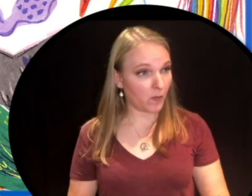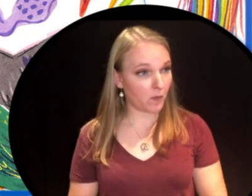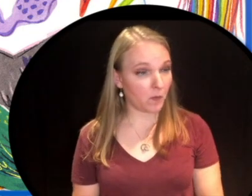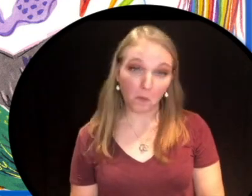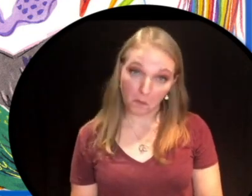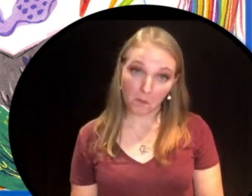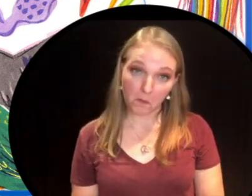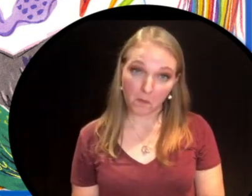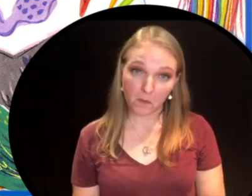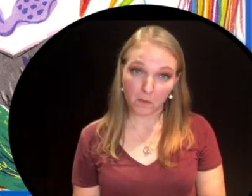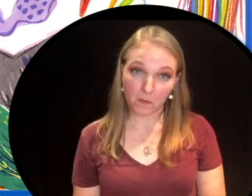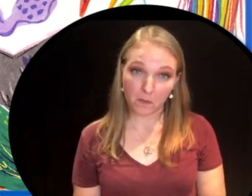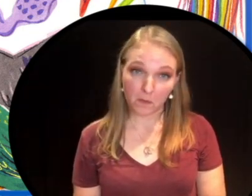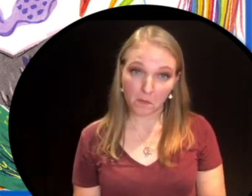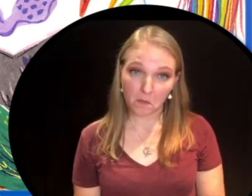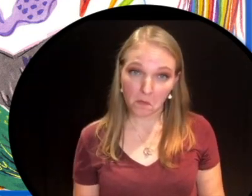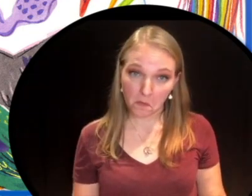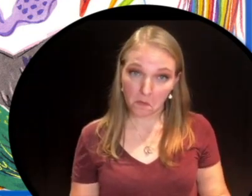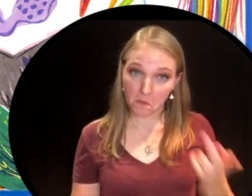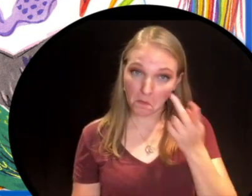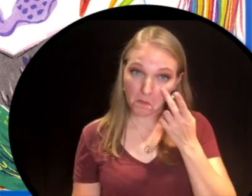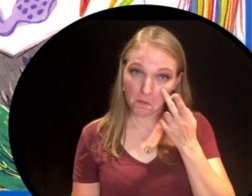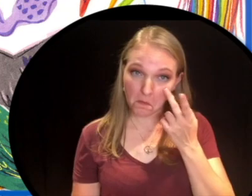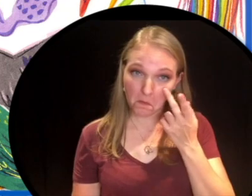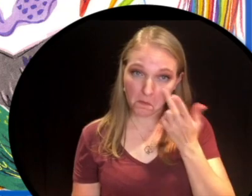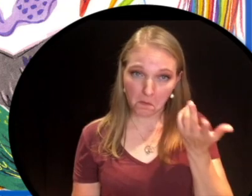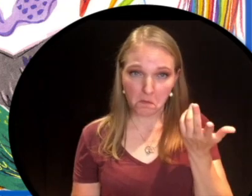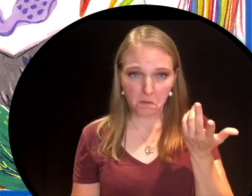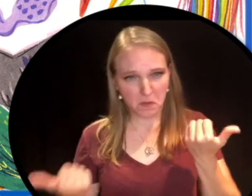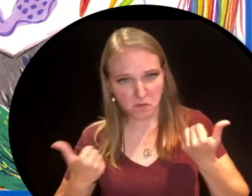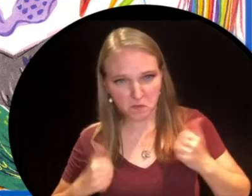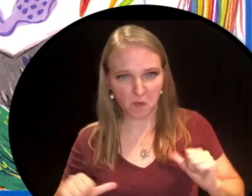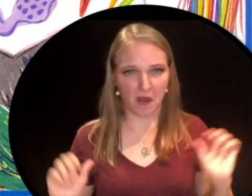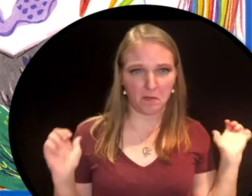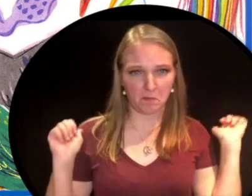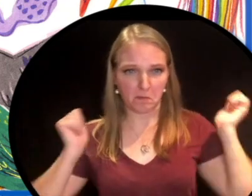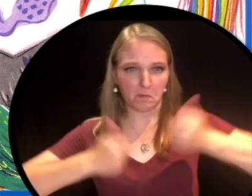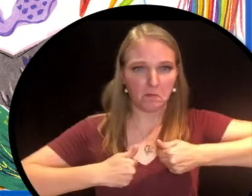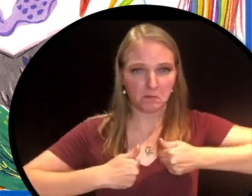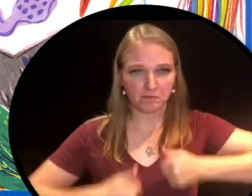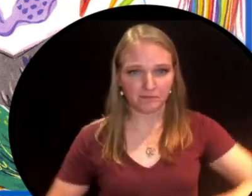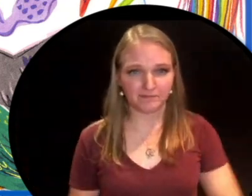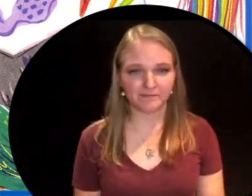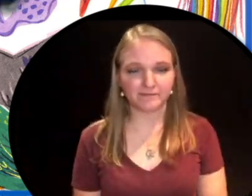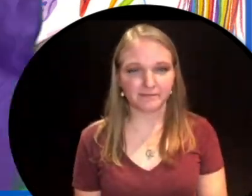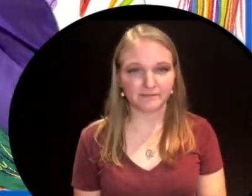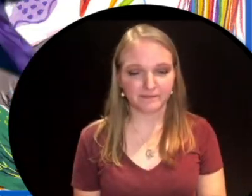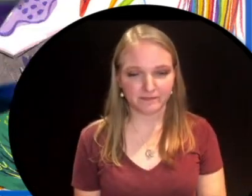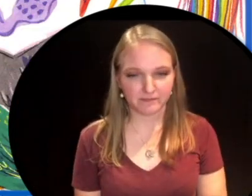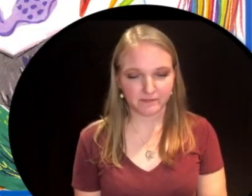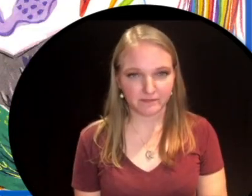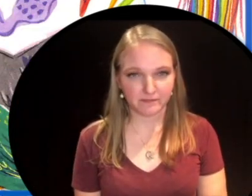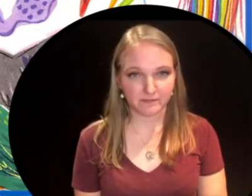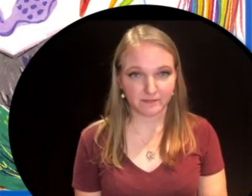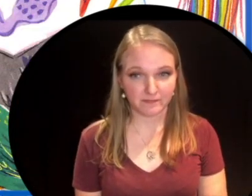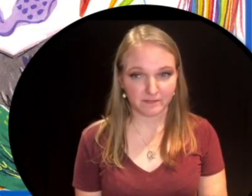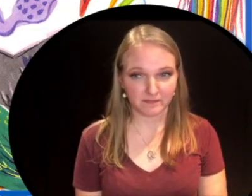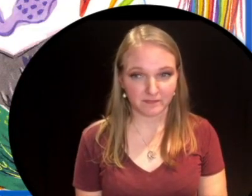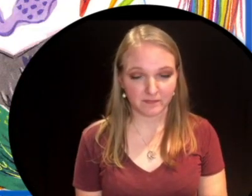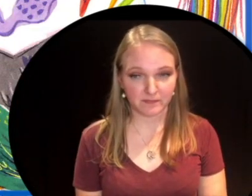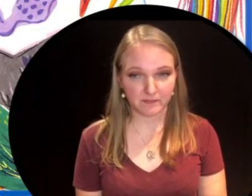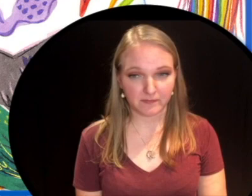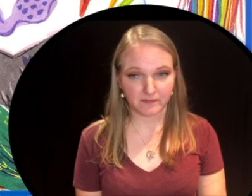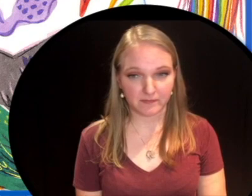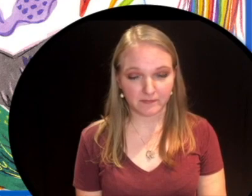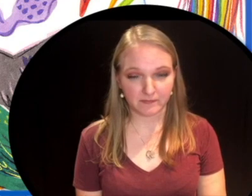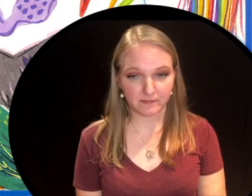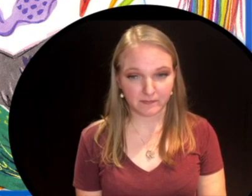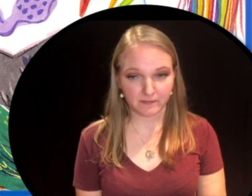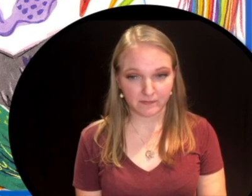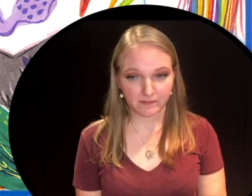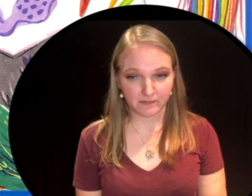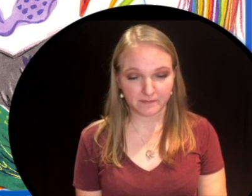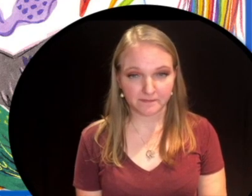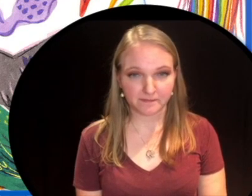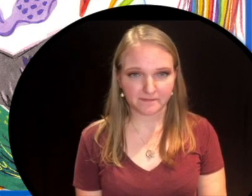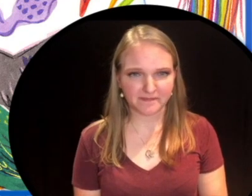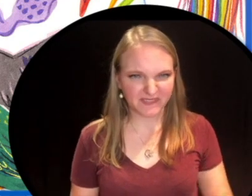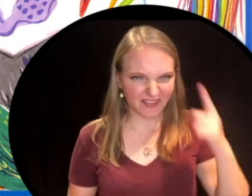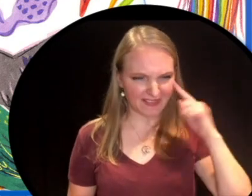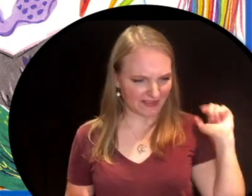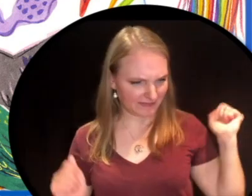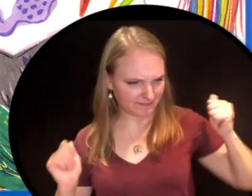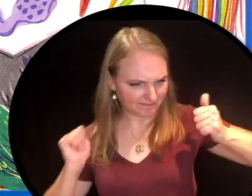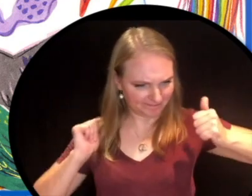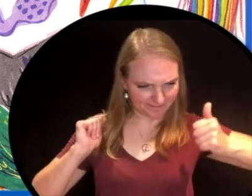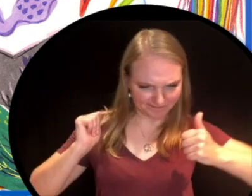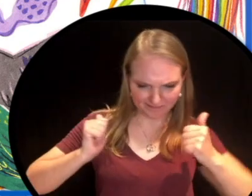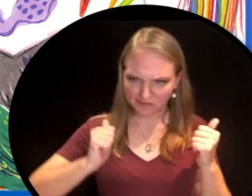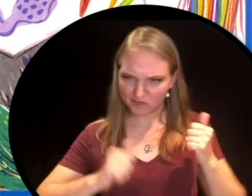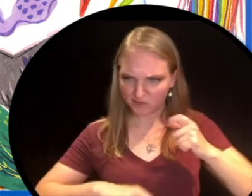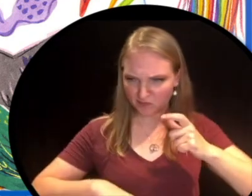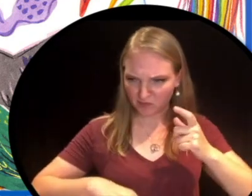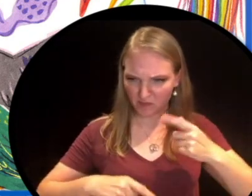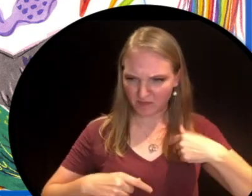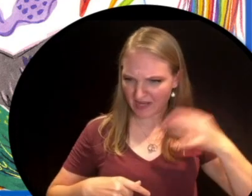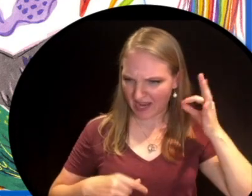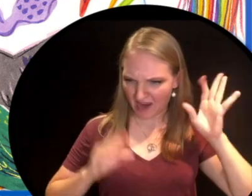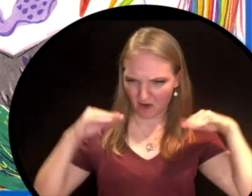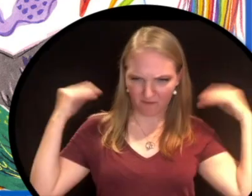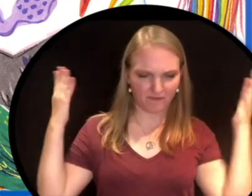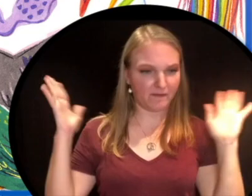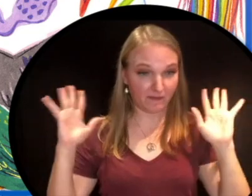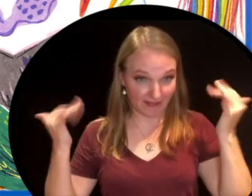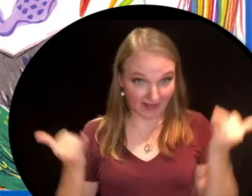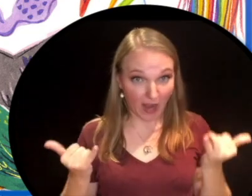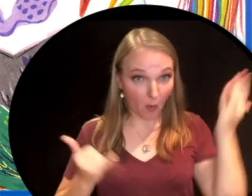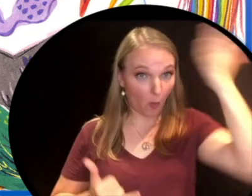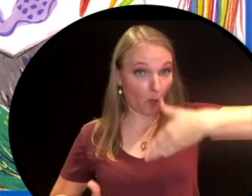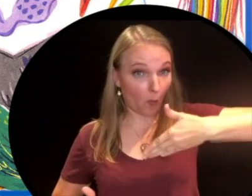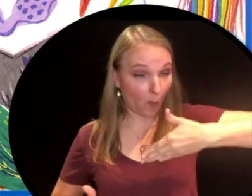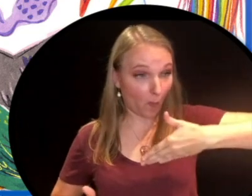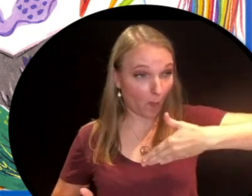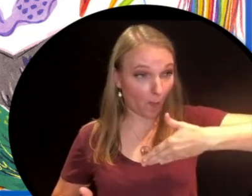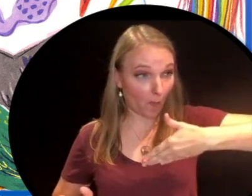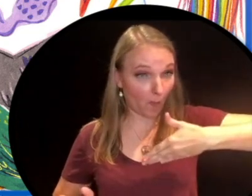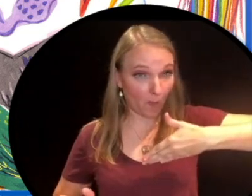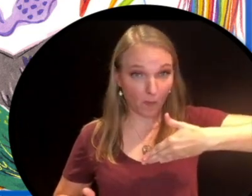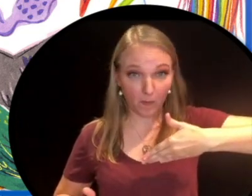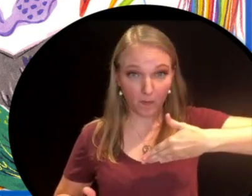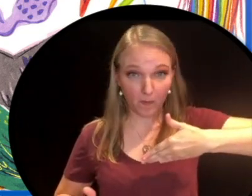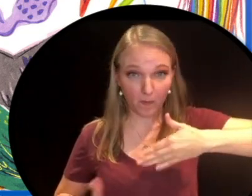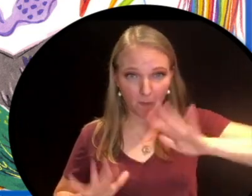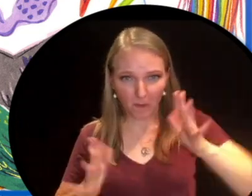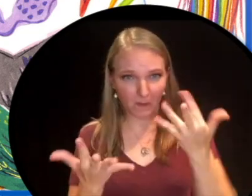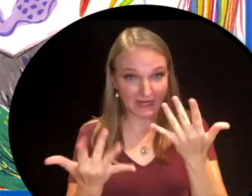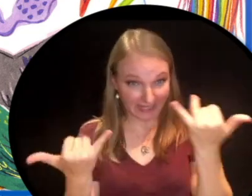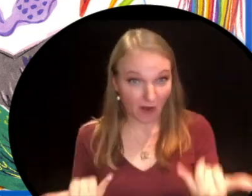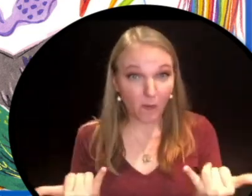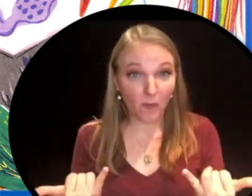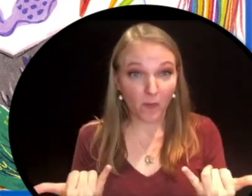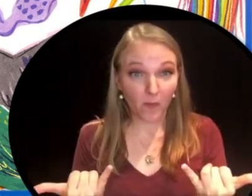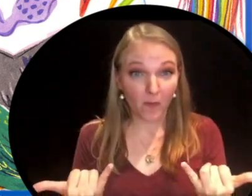Oh look at that. All right! Yeah. Am I invisible yet? Wait, yet..